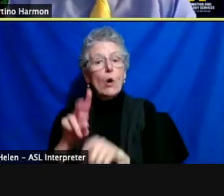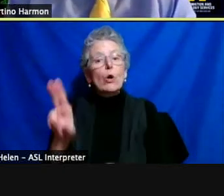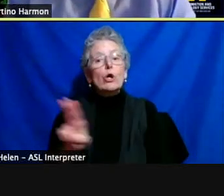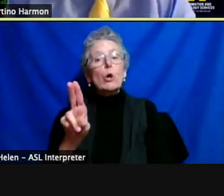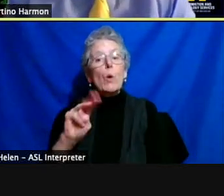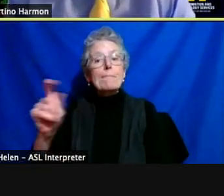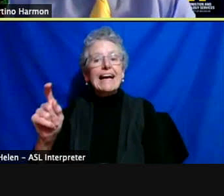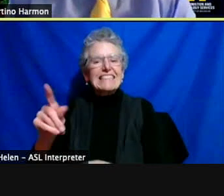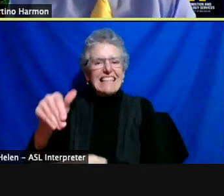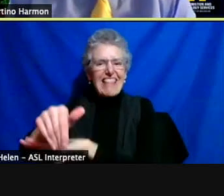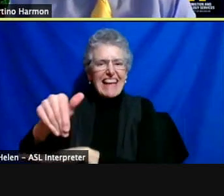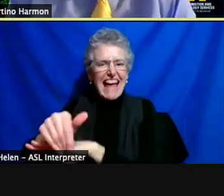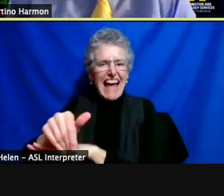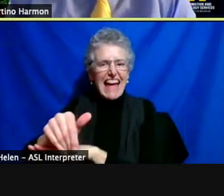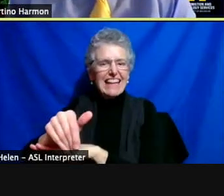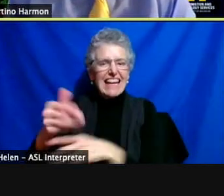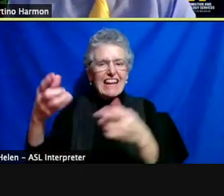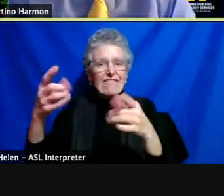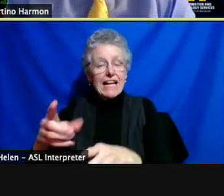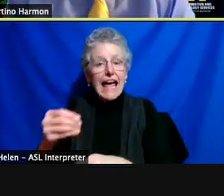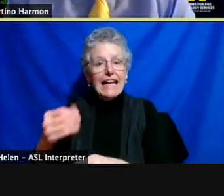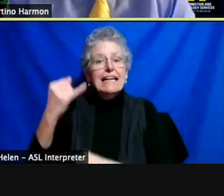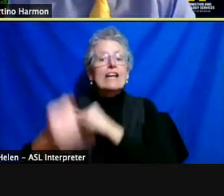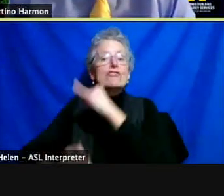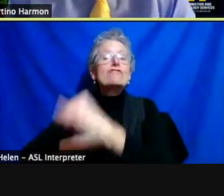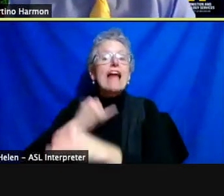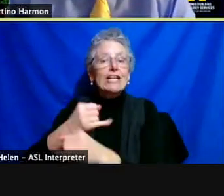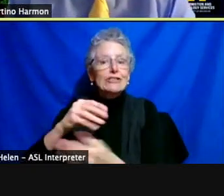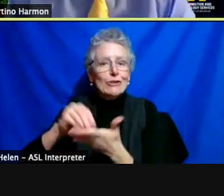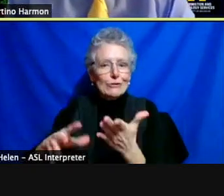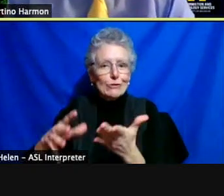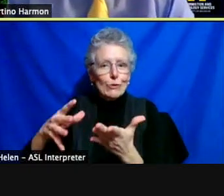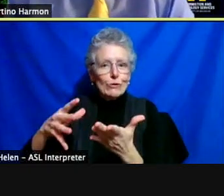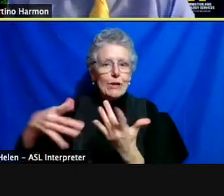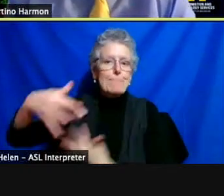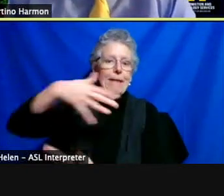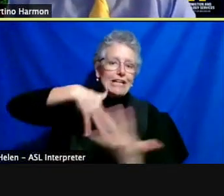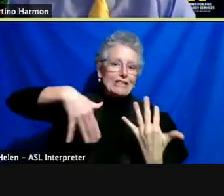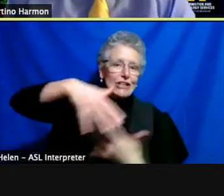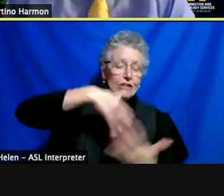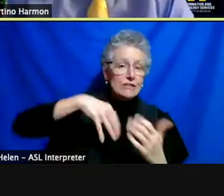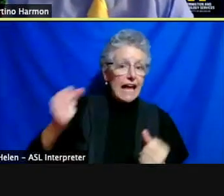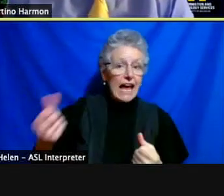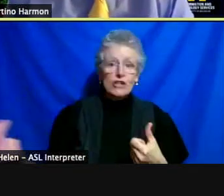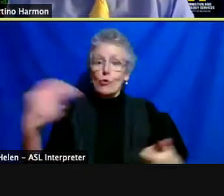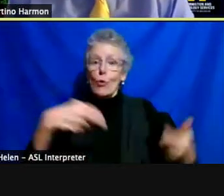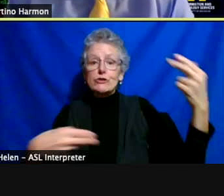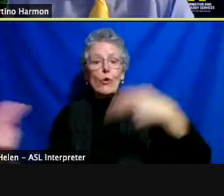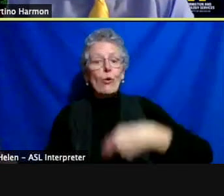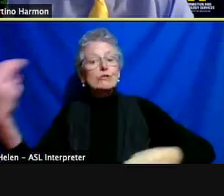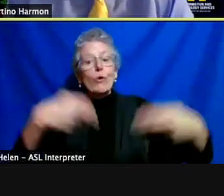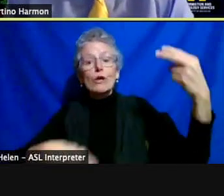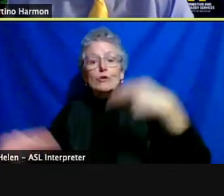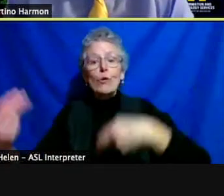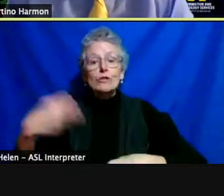and an international student mixer. so students can join virtually from wherever they are and make those connections that way.